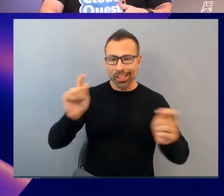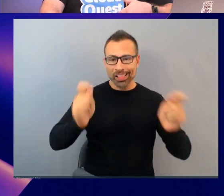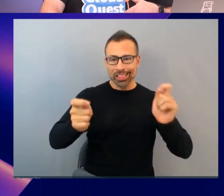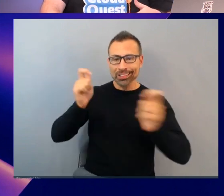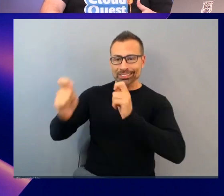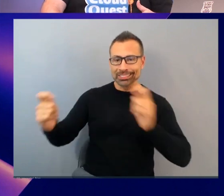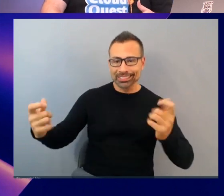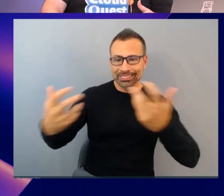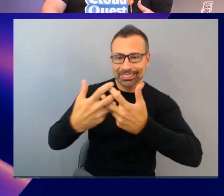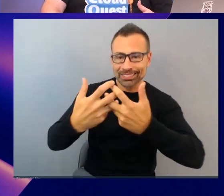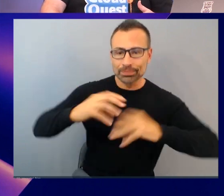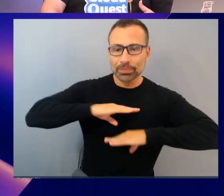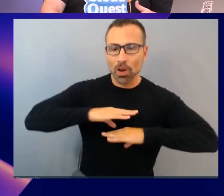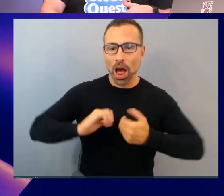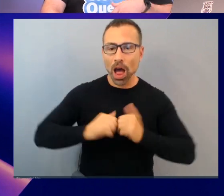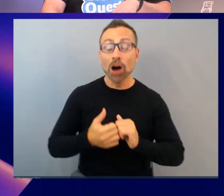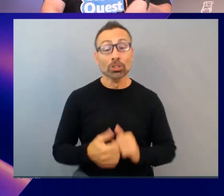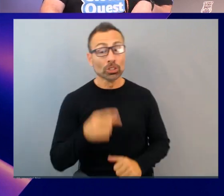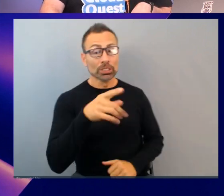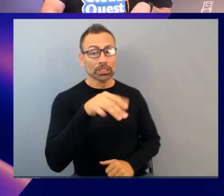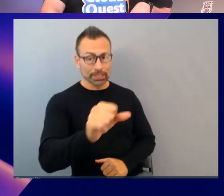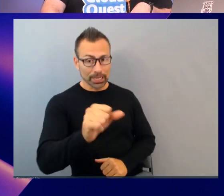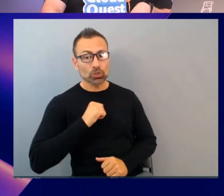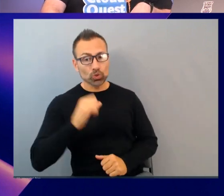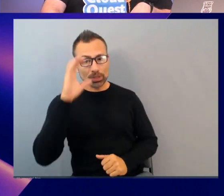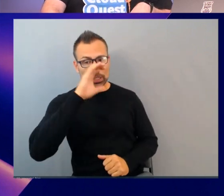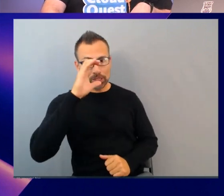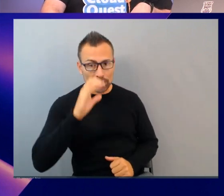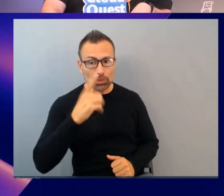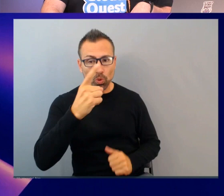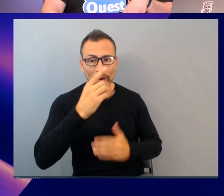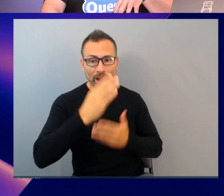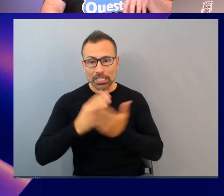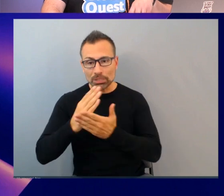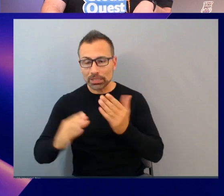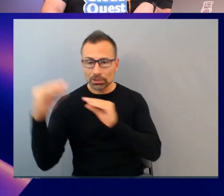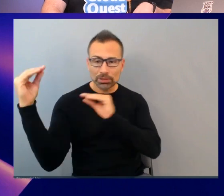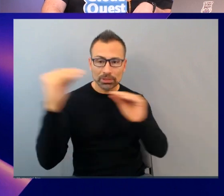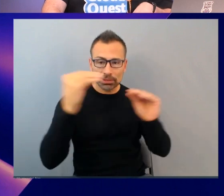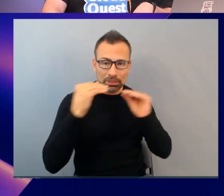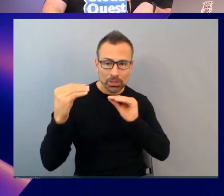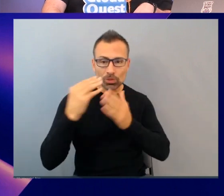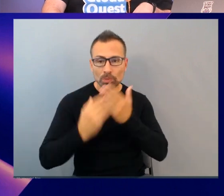It teaches you some aspects, so you can watch videos on demand,